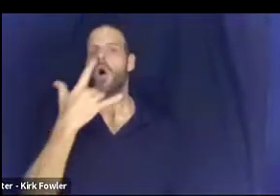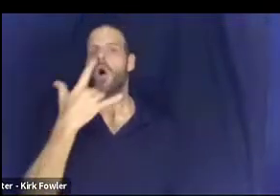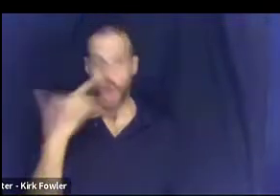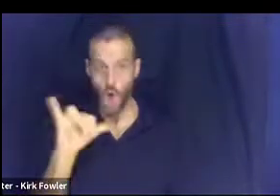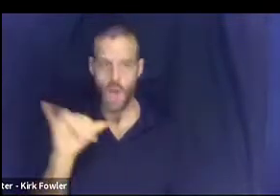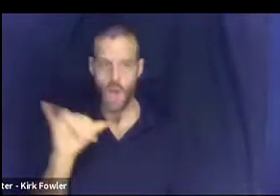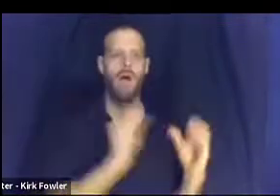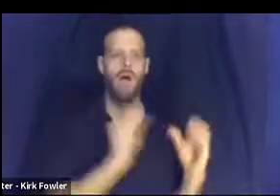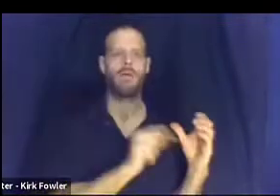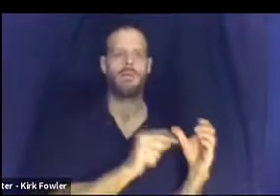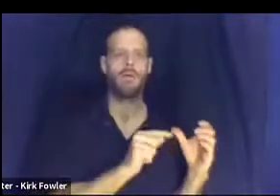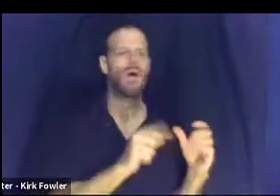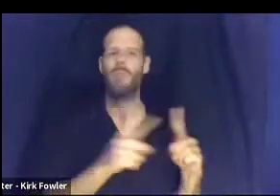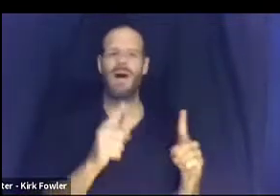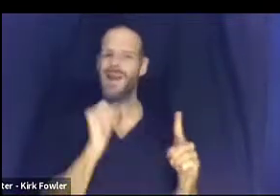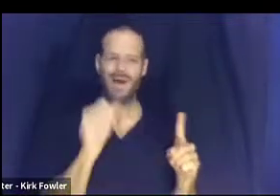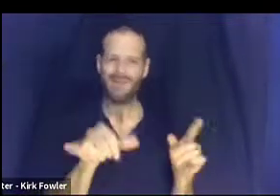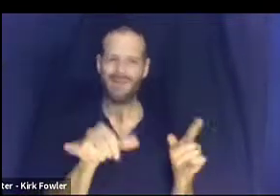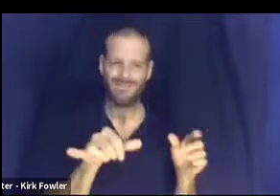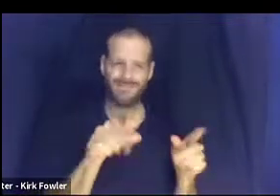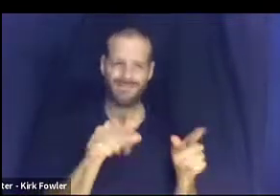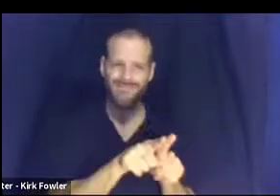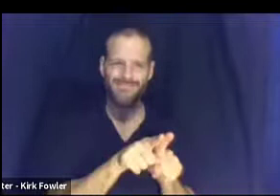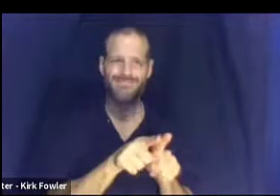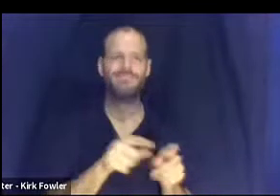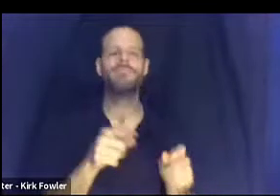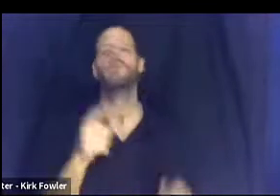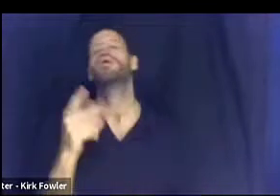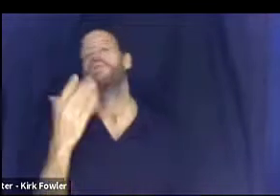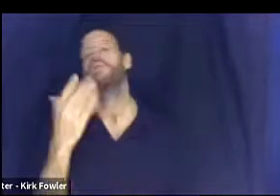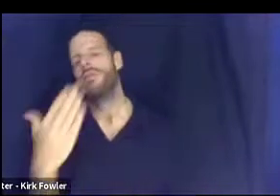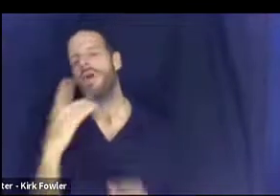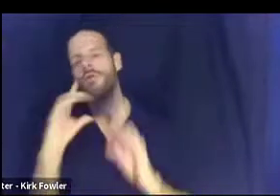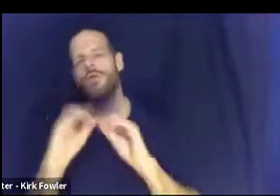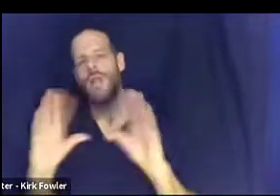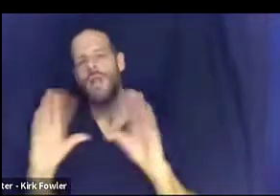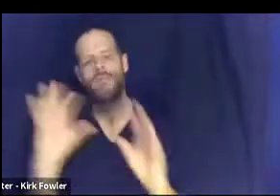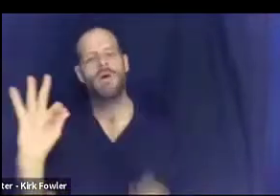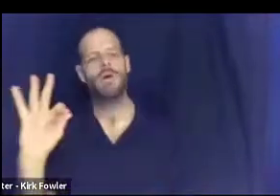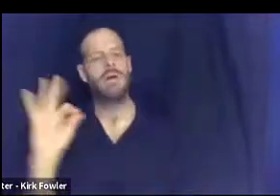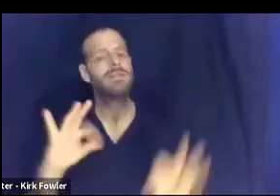from the one that you're using. Yeah. Thanks for asking. It's an important question.